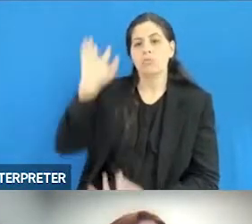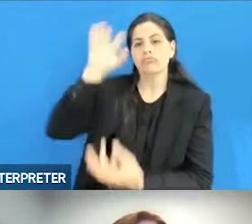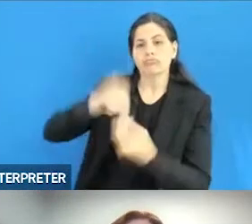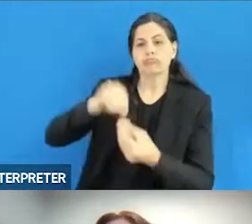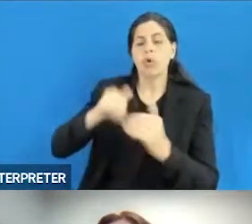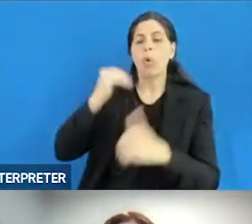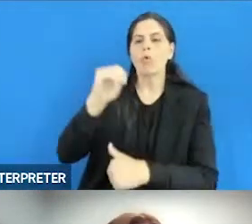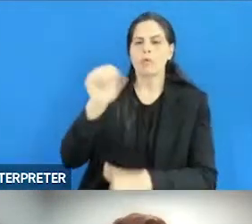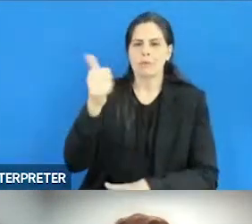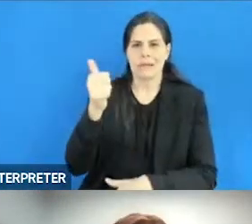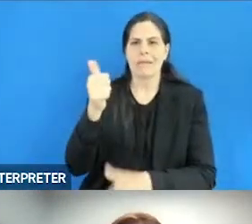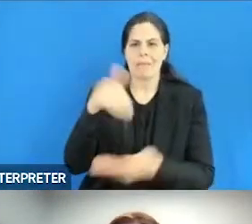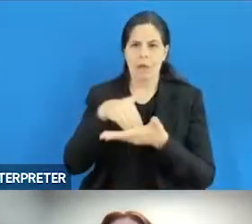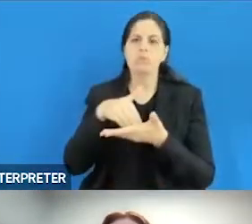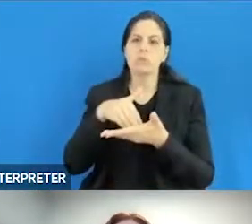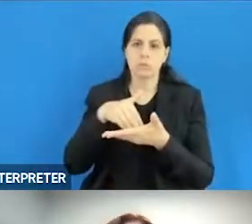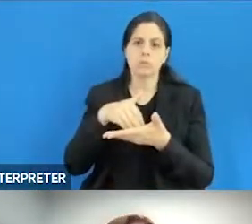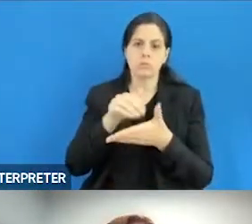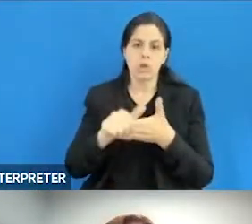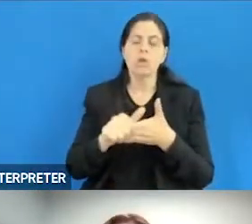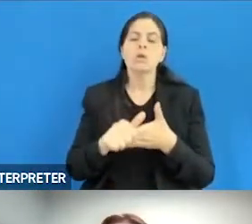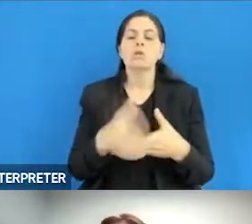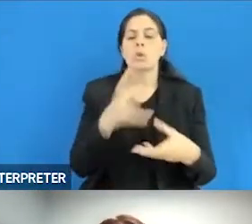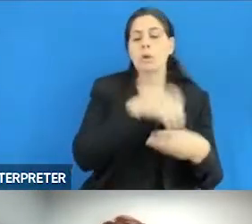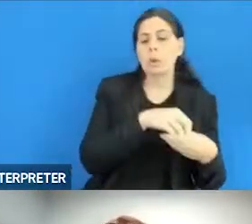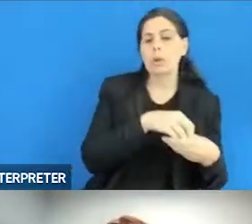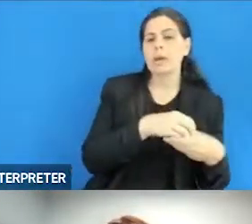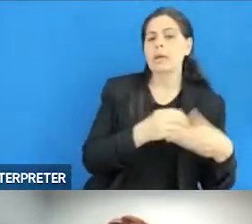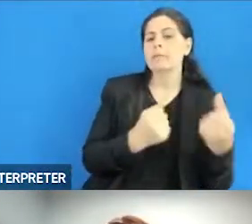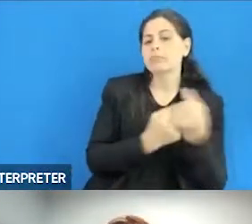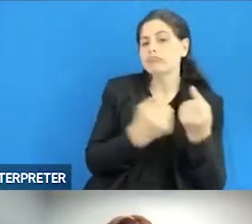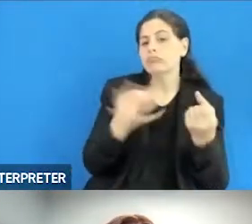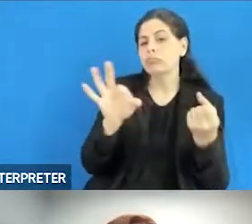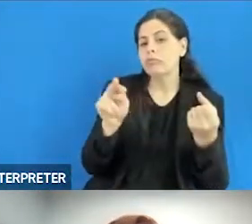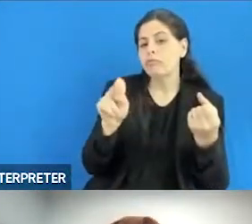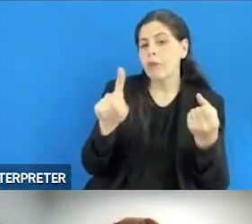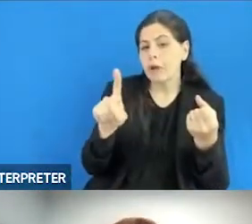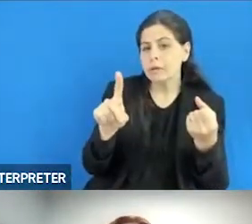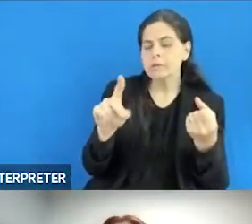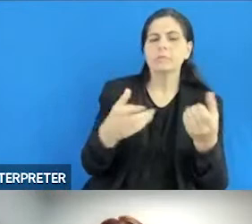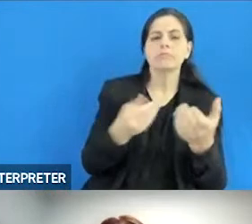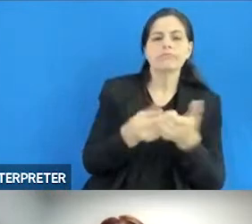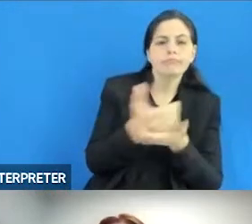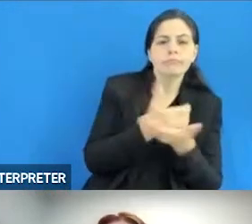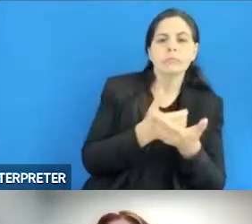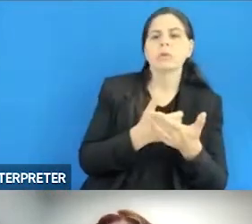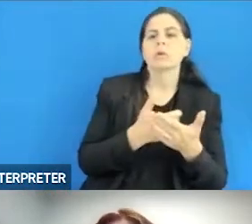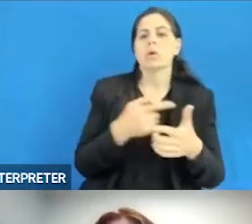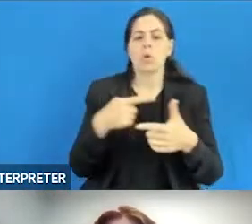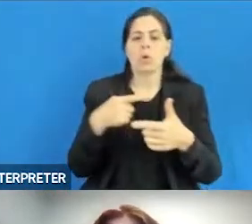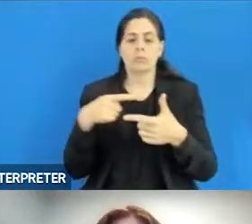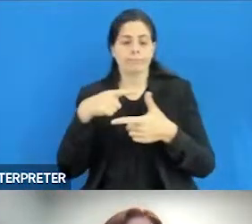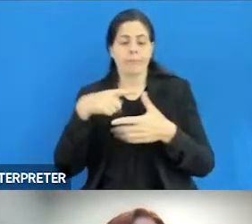So this includes the funding for your initial budget as well as other sources of monetization. It includes Patreon and other patronage platforms